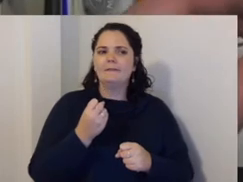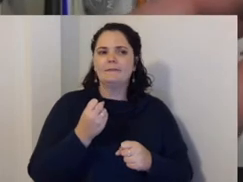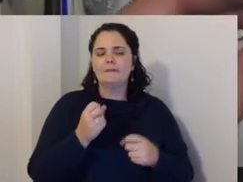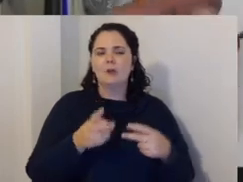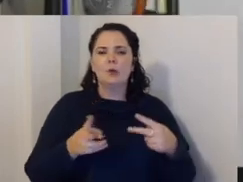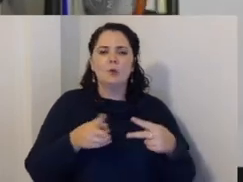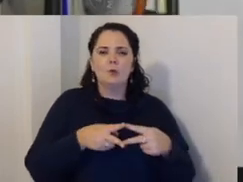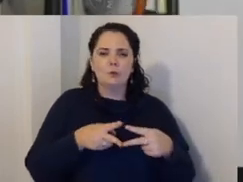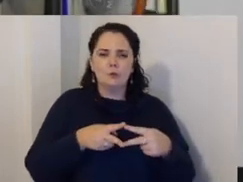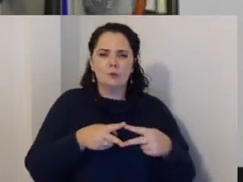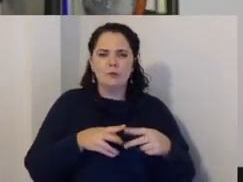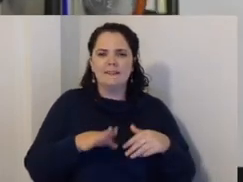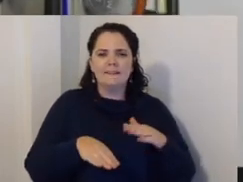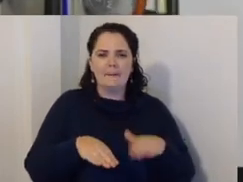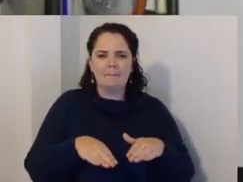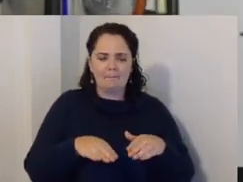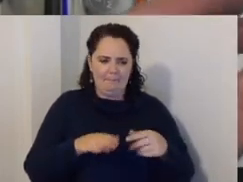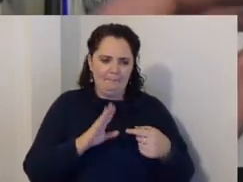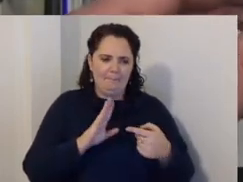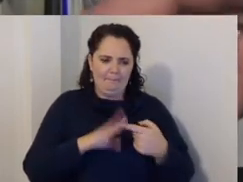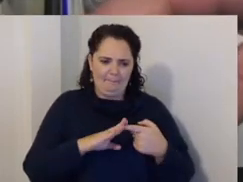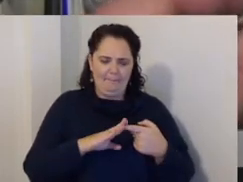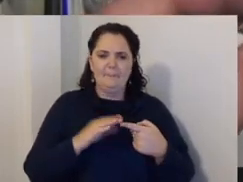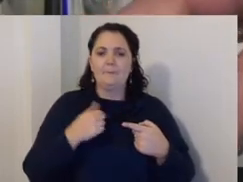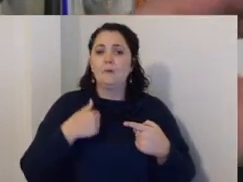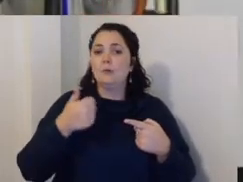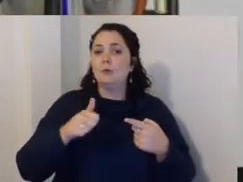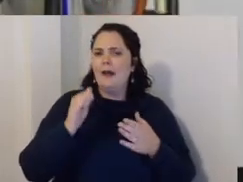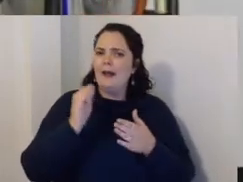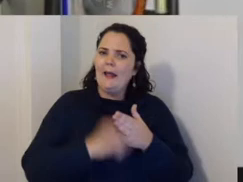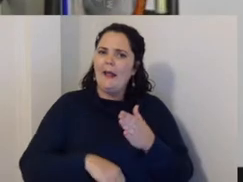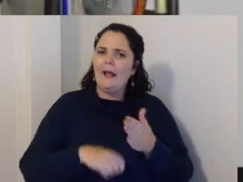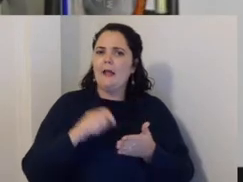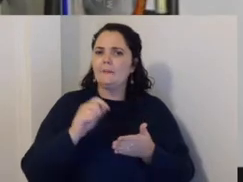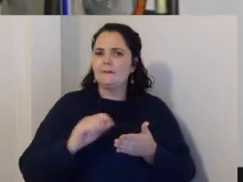to begin with my hardest pencil alright and for me that's my H but you go to your hardest